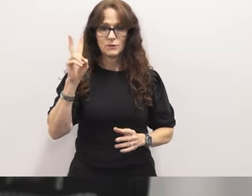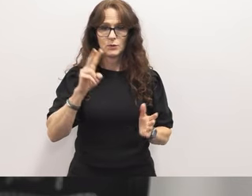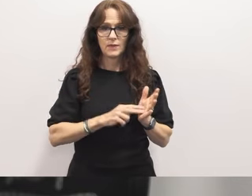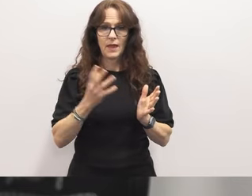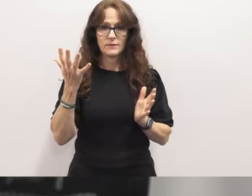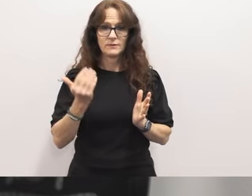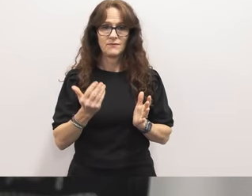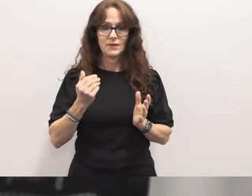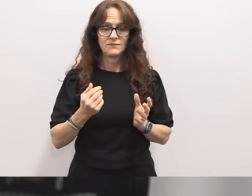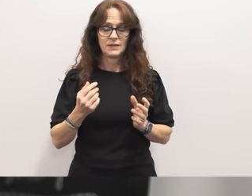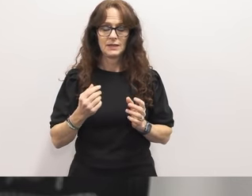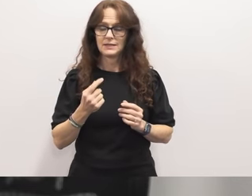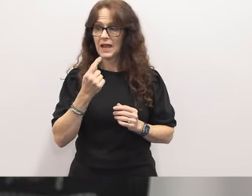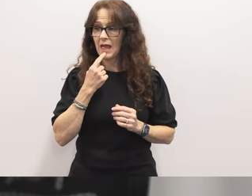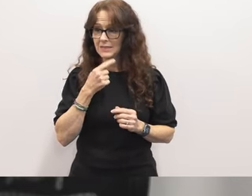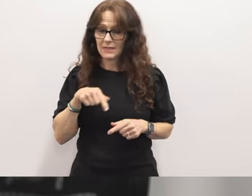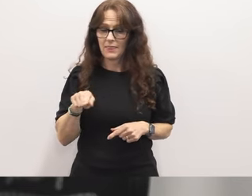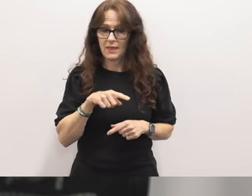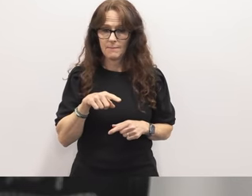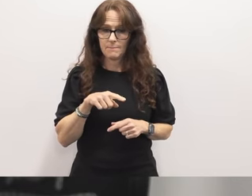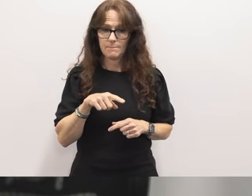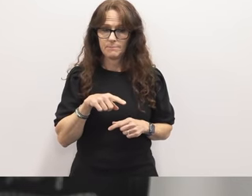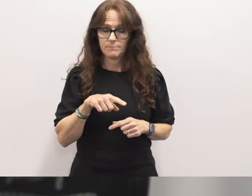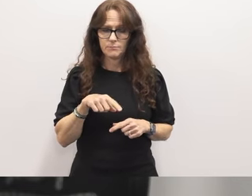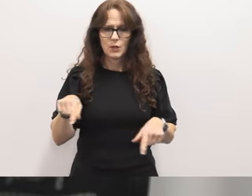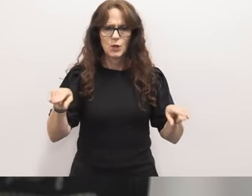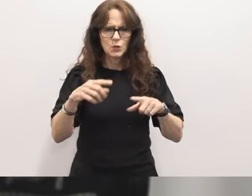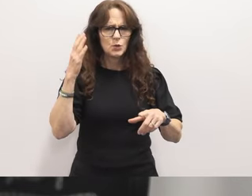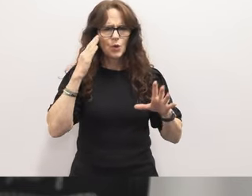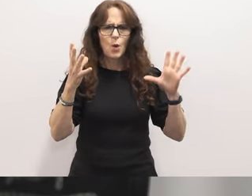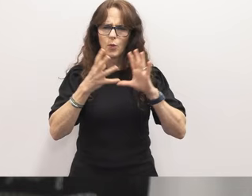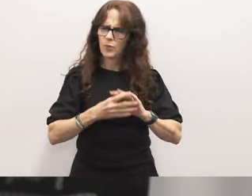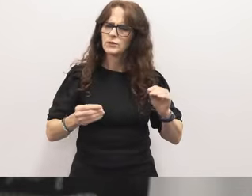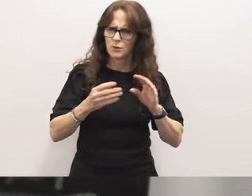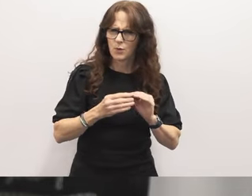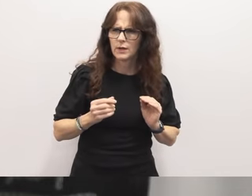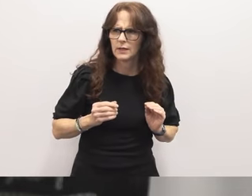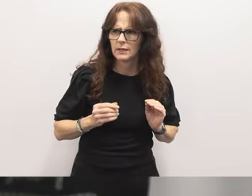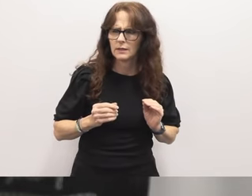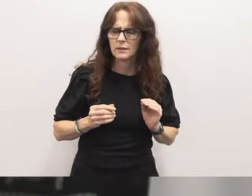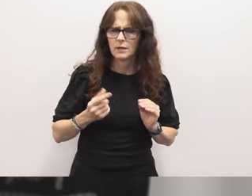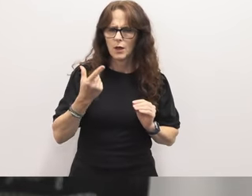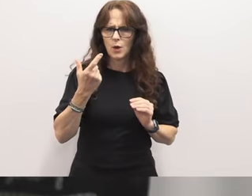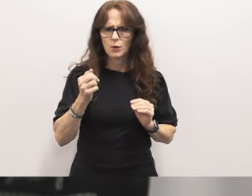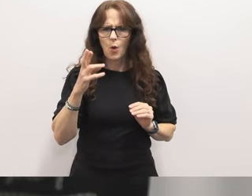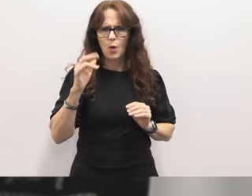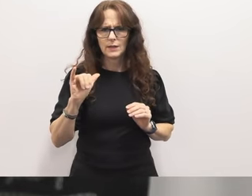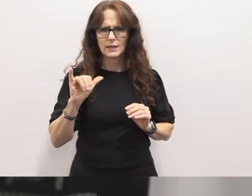And I said to them, you all know the story of Goldilocks and the three Bears?